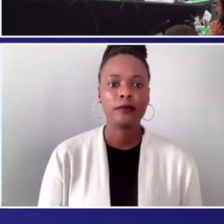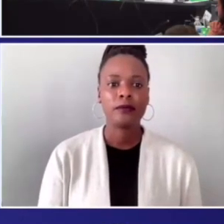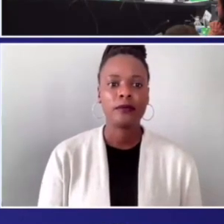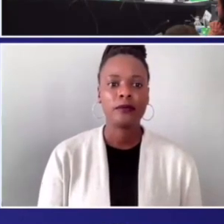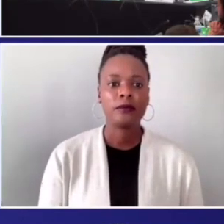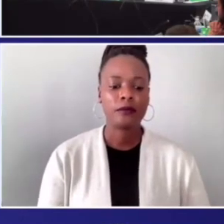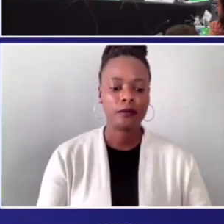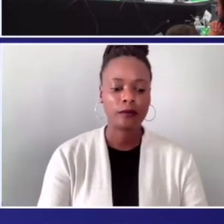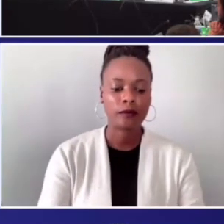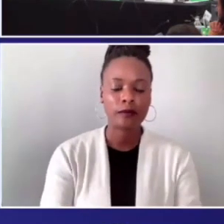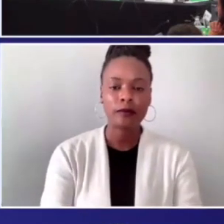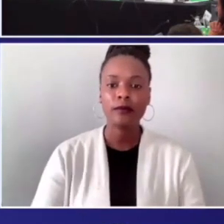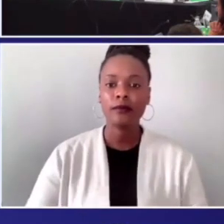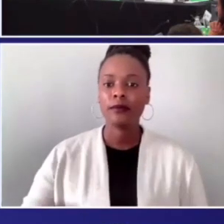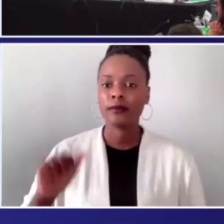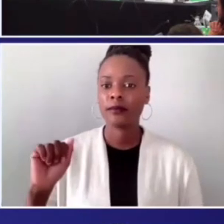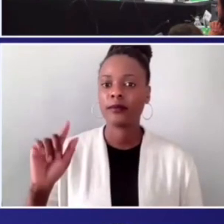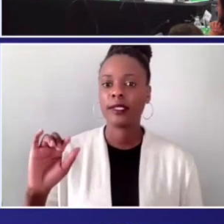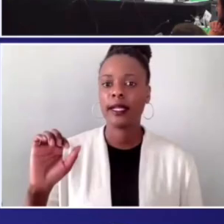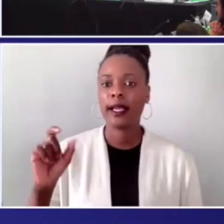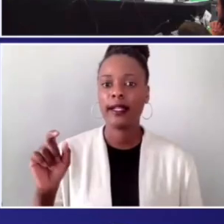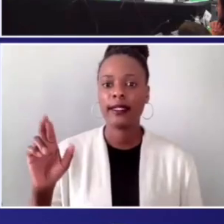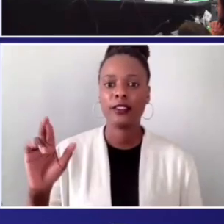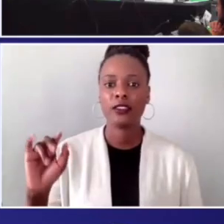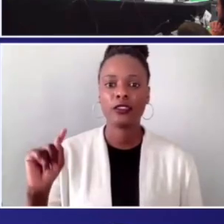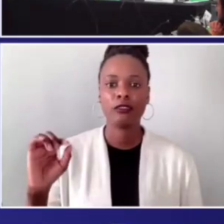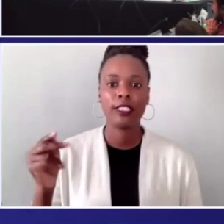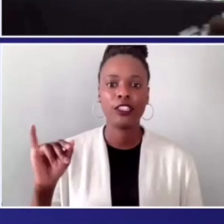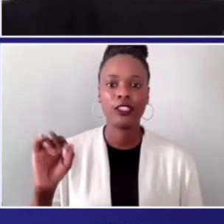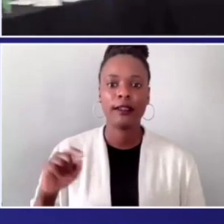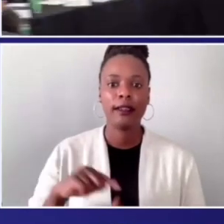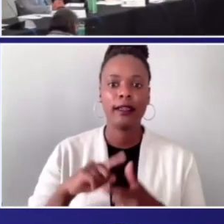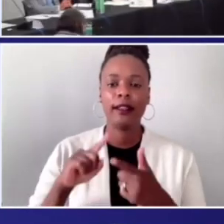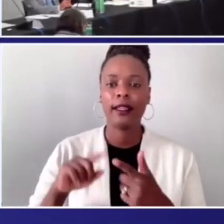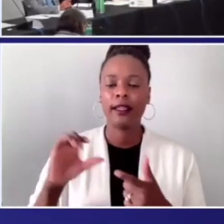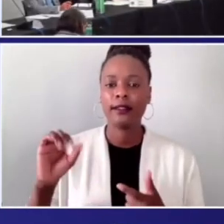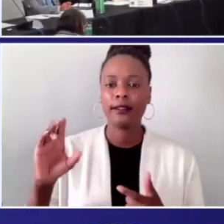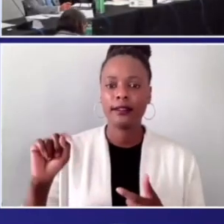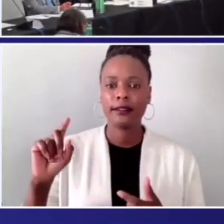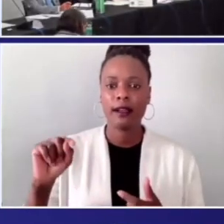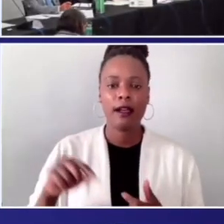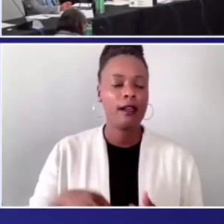Alex Ricci, and then Scott. I'm sorry, can we just go over -- so we're talking (b)(1),